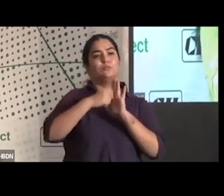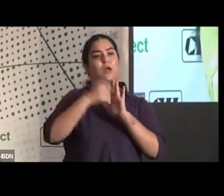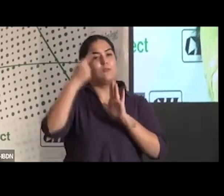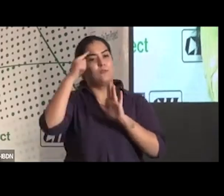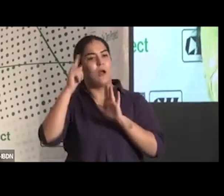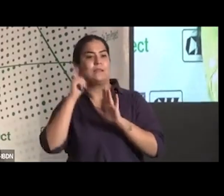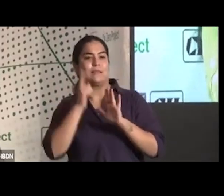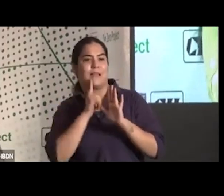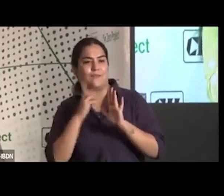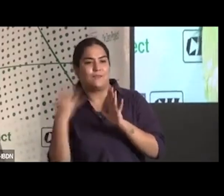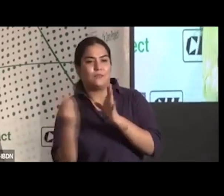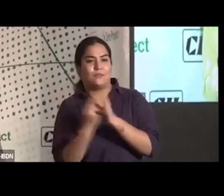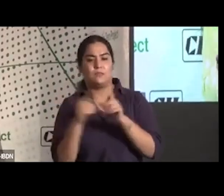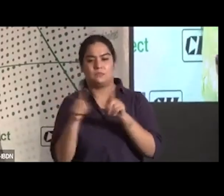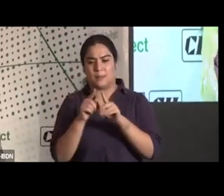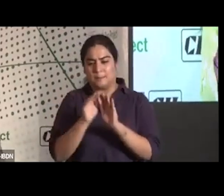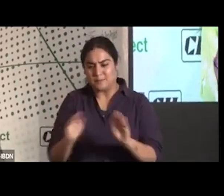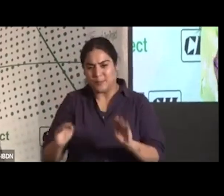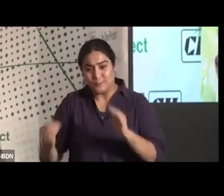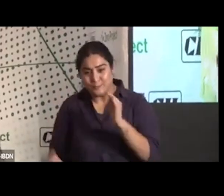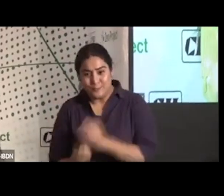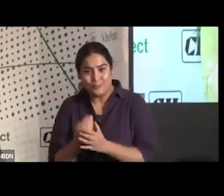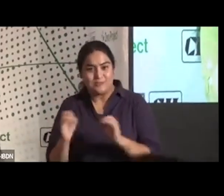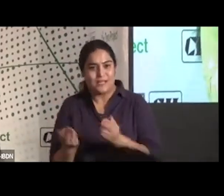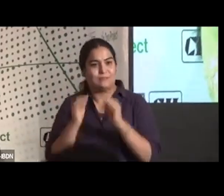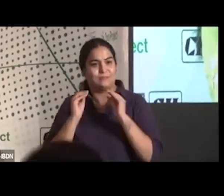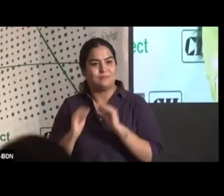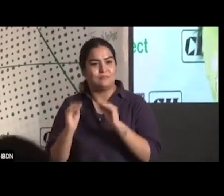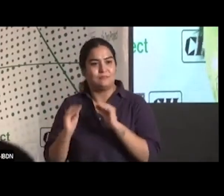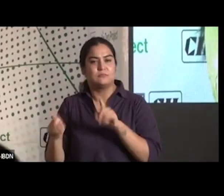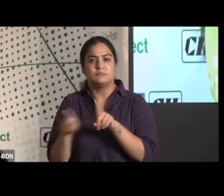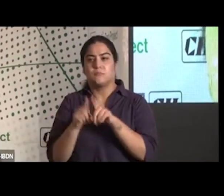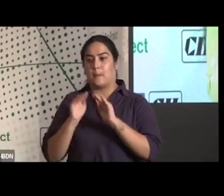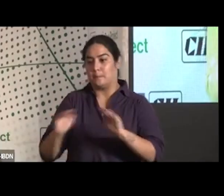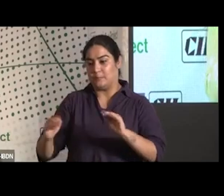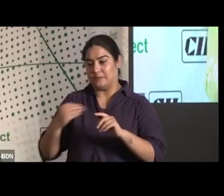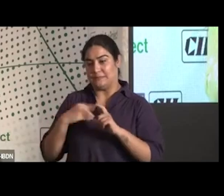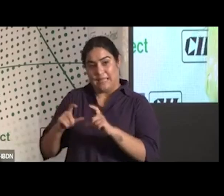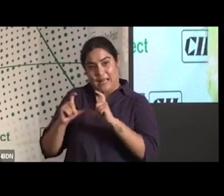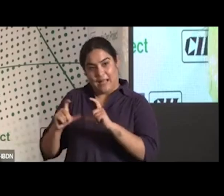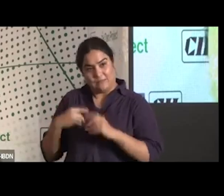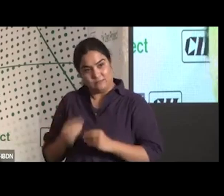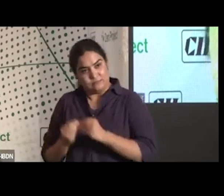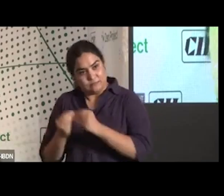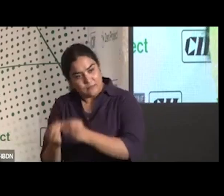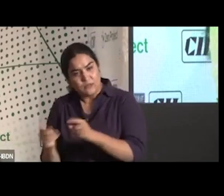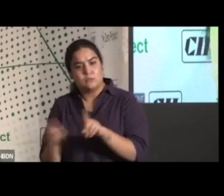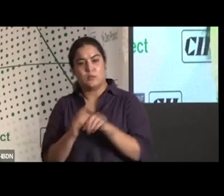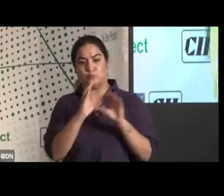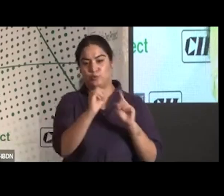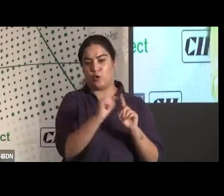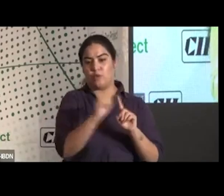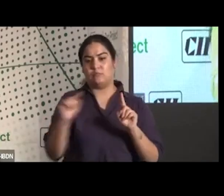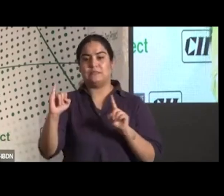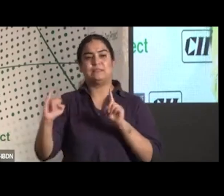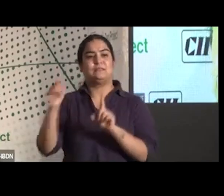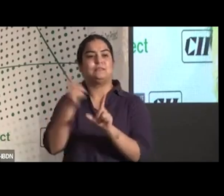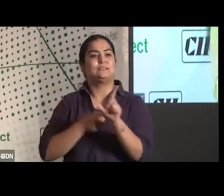It is an early intervention project where we take care of children between 0 to 6 years having developmental delays.